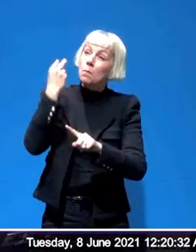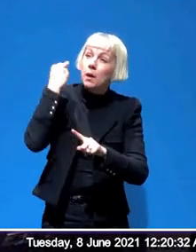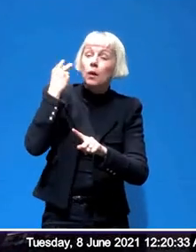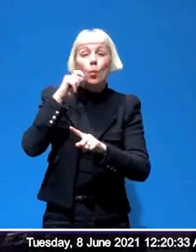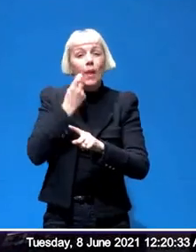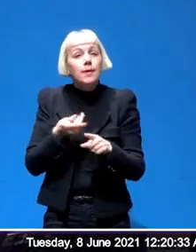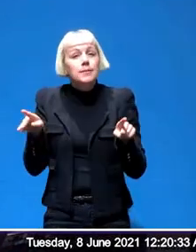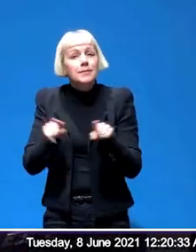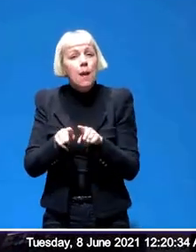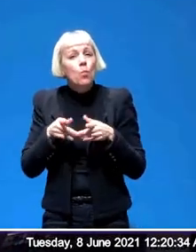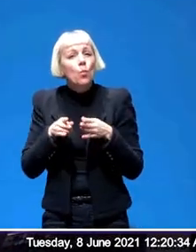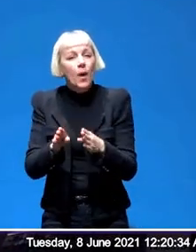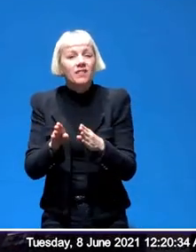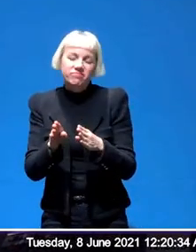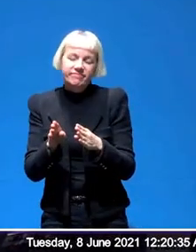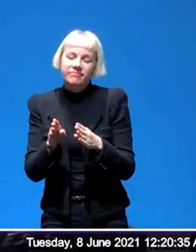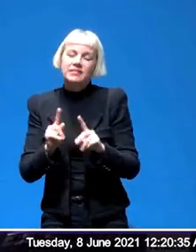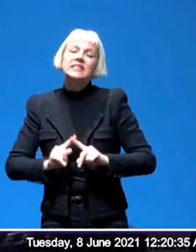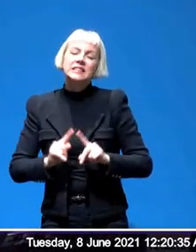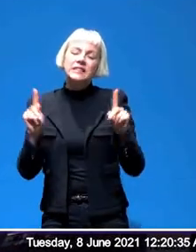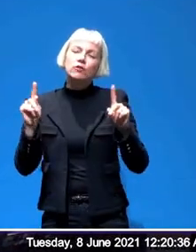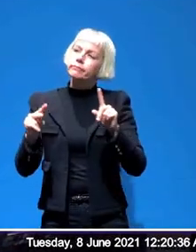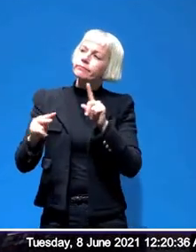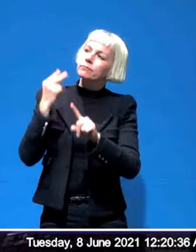would have done it differently, having the knowledge that I have now.